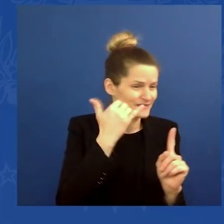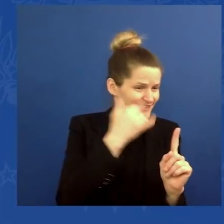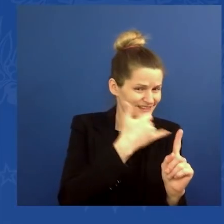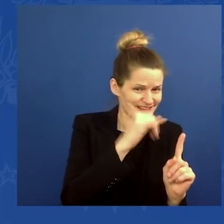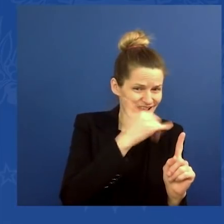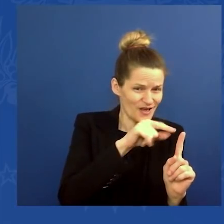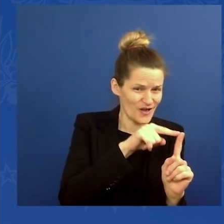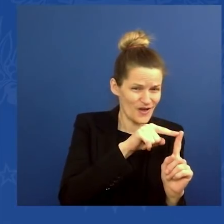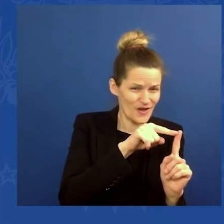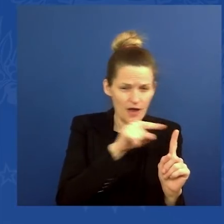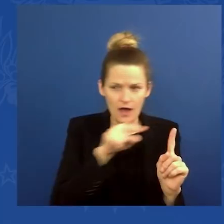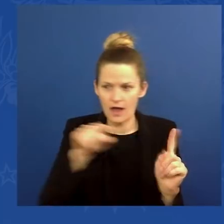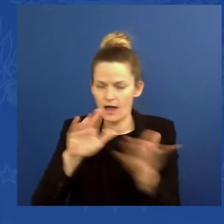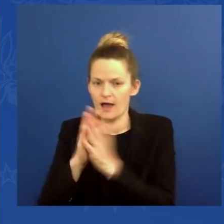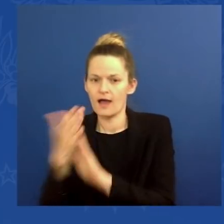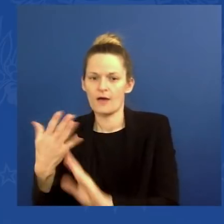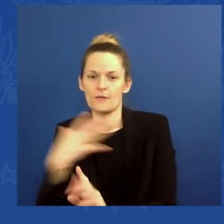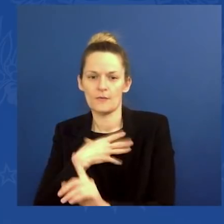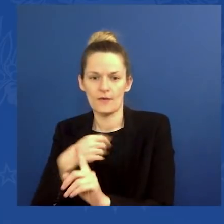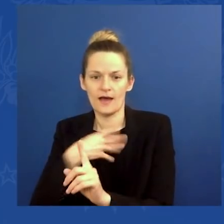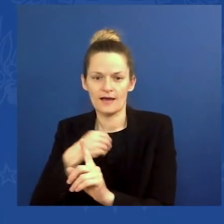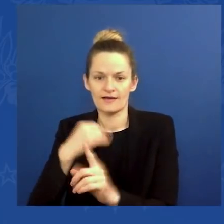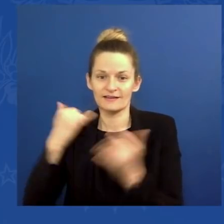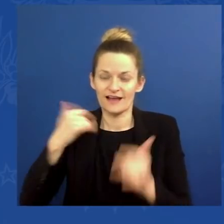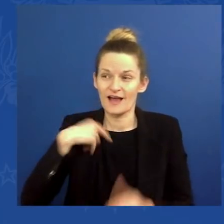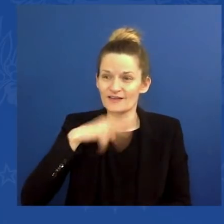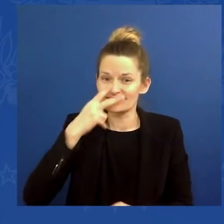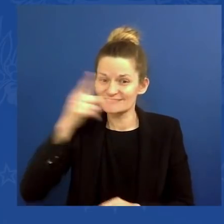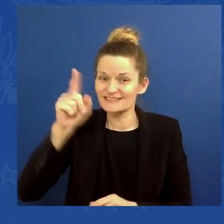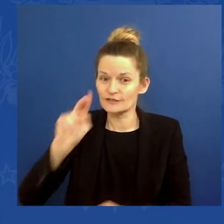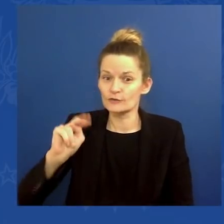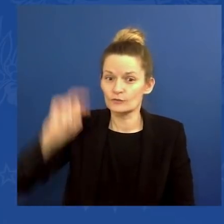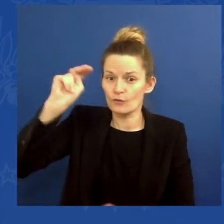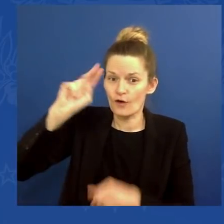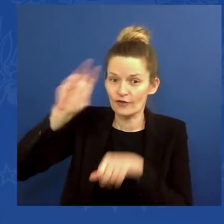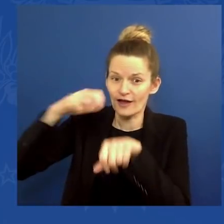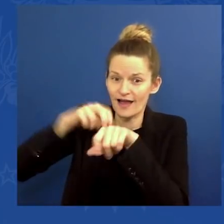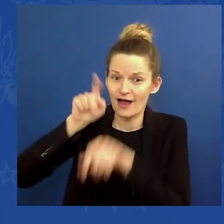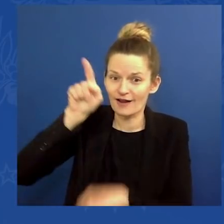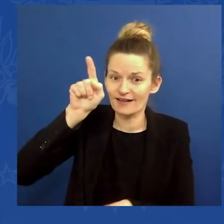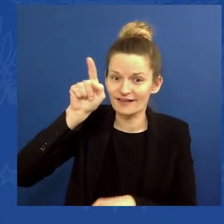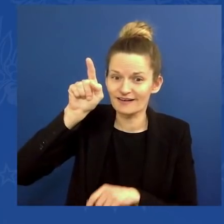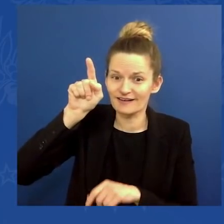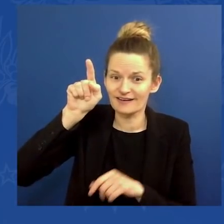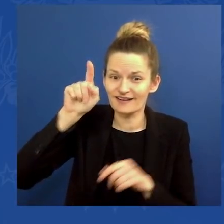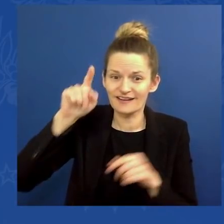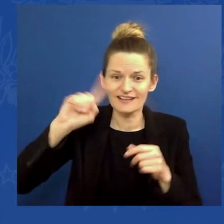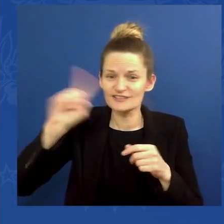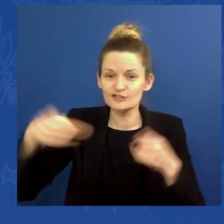and southern and northern -- Northern Ireland and Ireland. What was interesting, Mr. President,